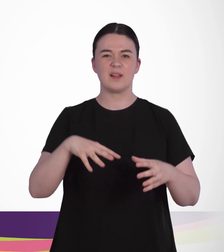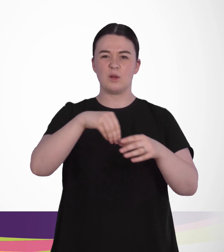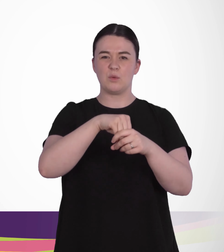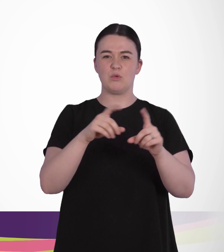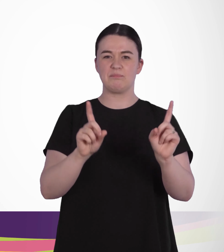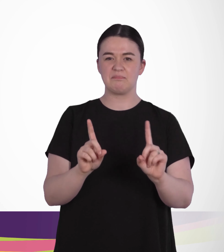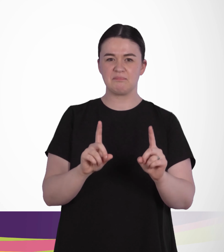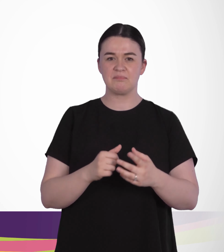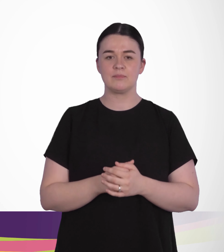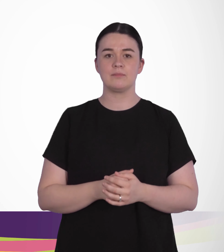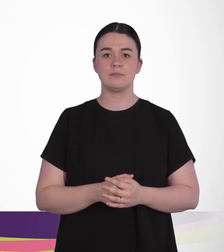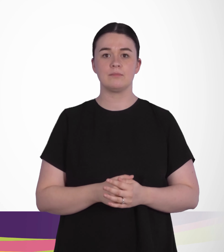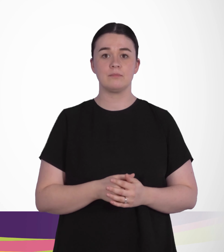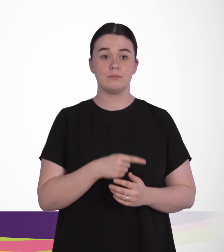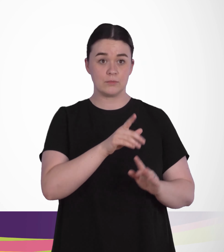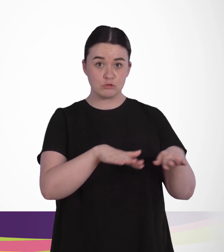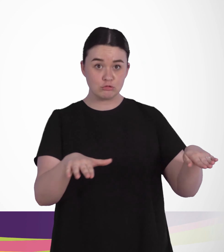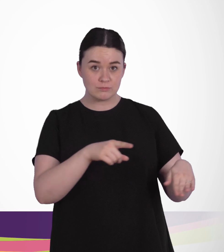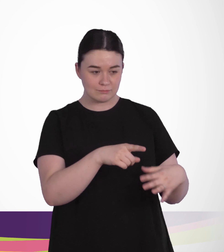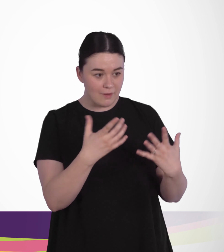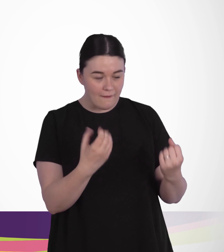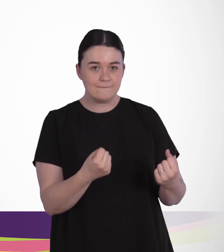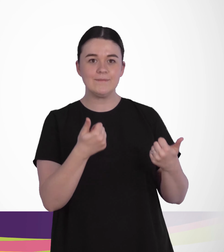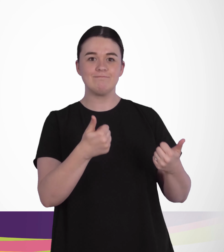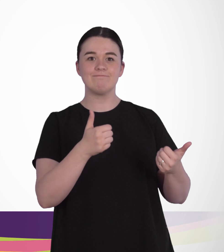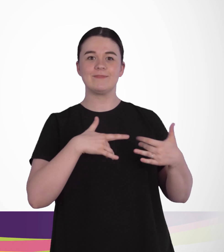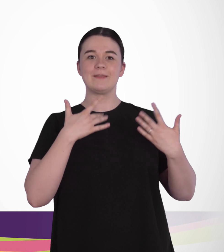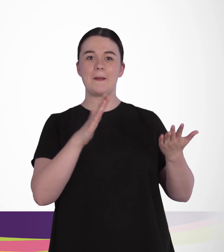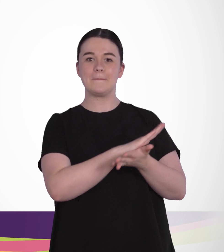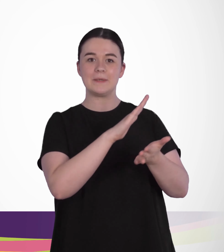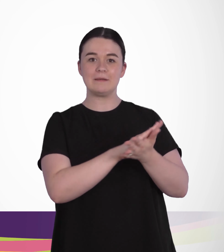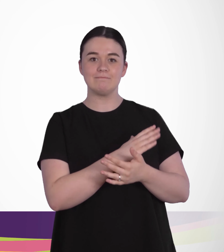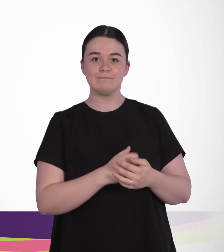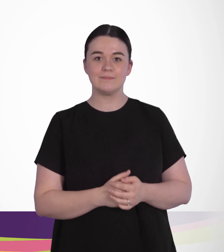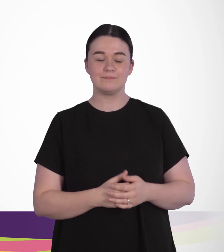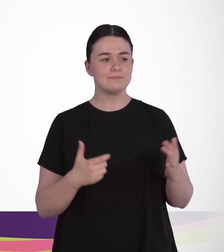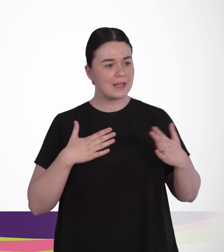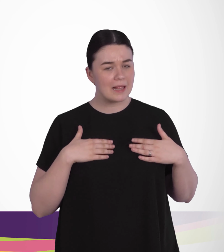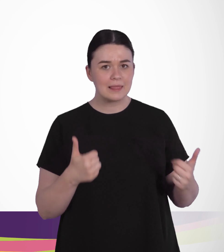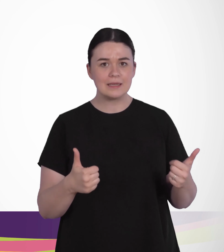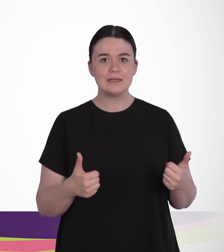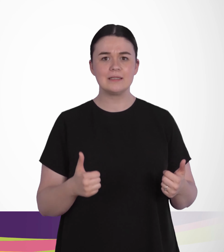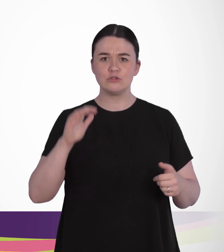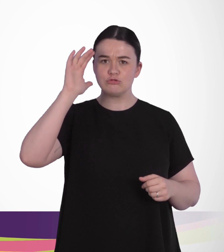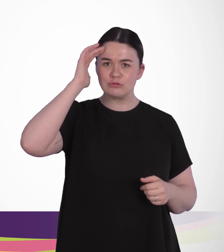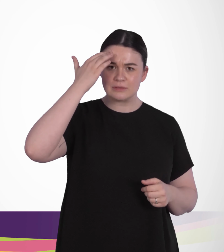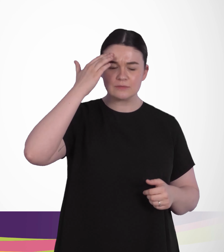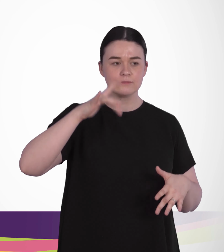o This included things like children being happy, healthy and resilient;